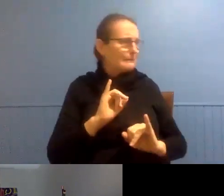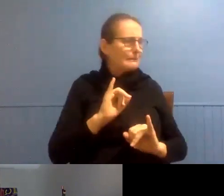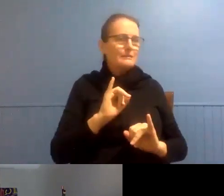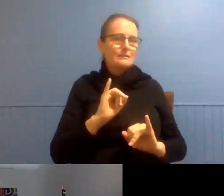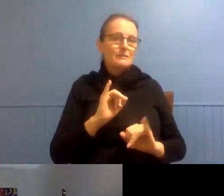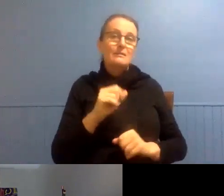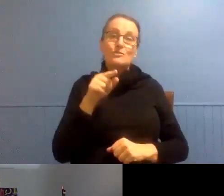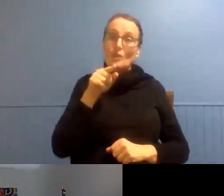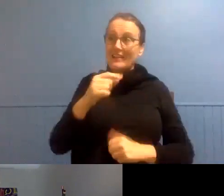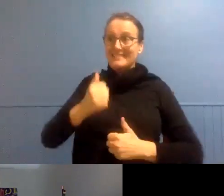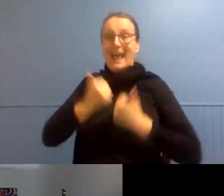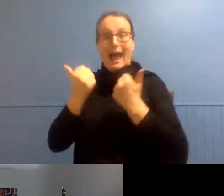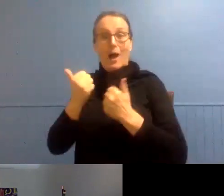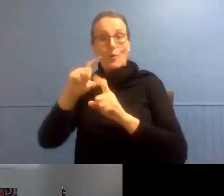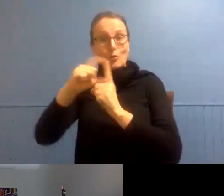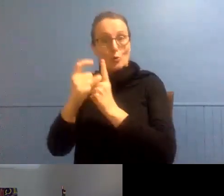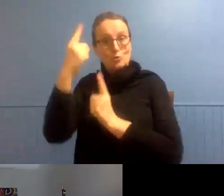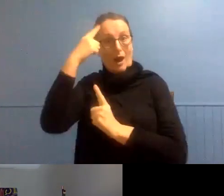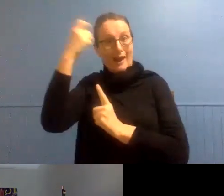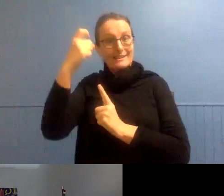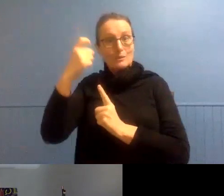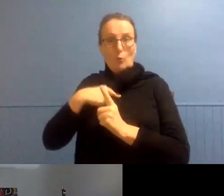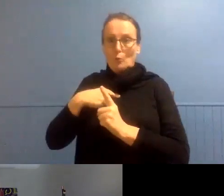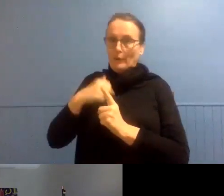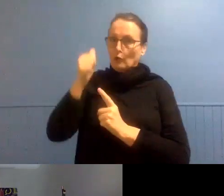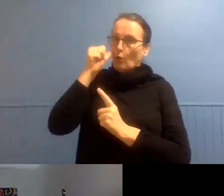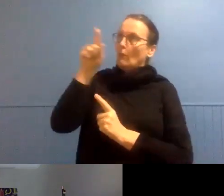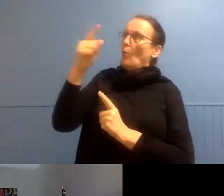part of the notion - that's our world view, that's the lens we see the world in.